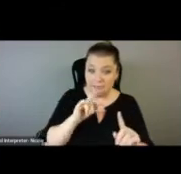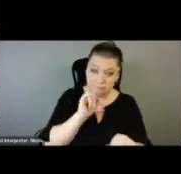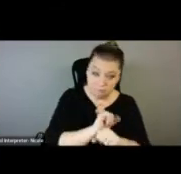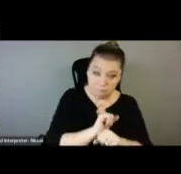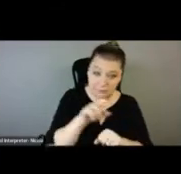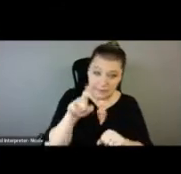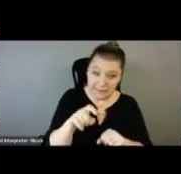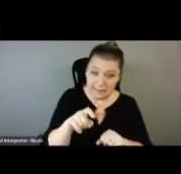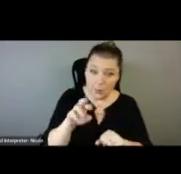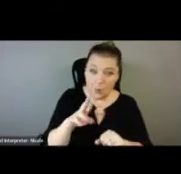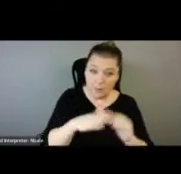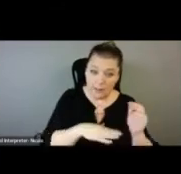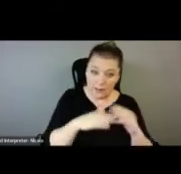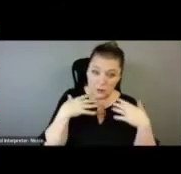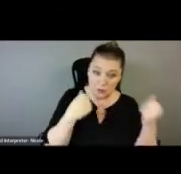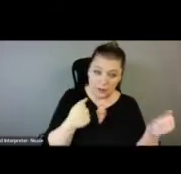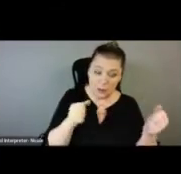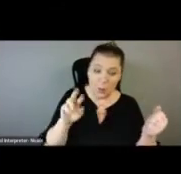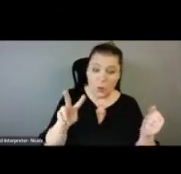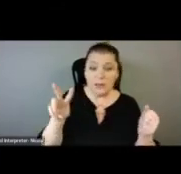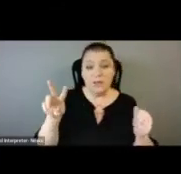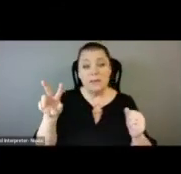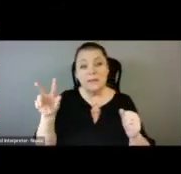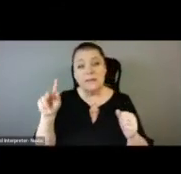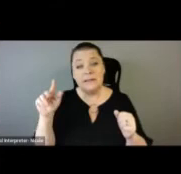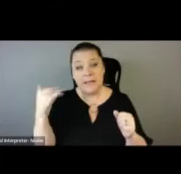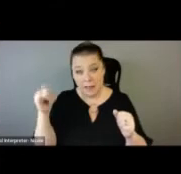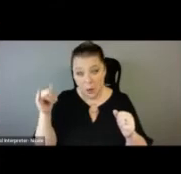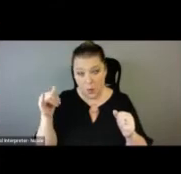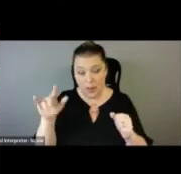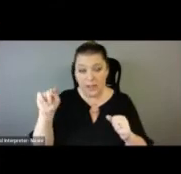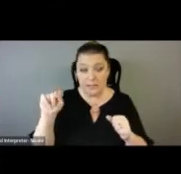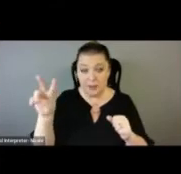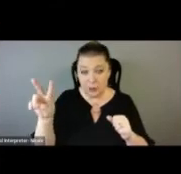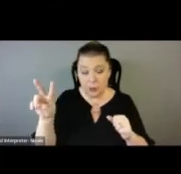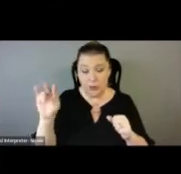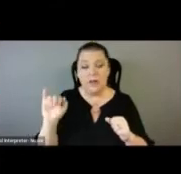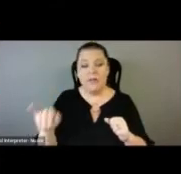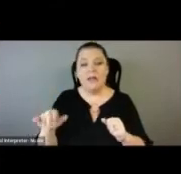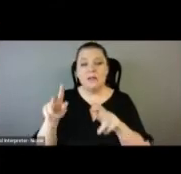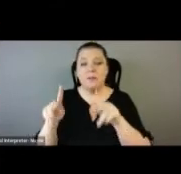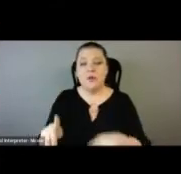strength. And time two represents the person's assessment in state fiscal year